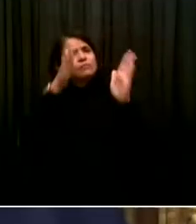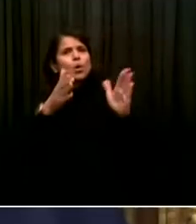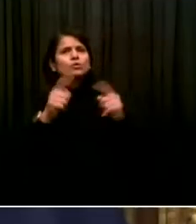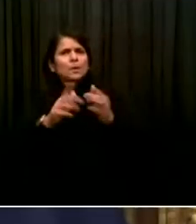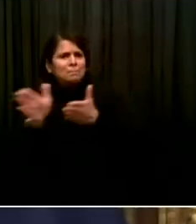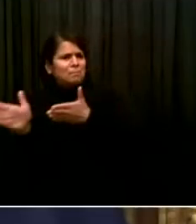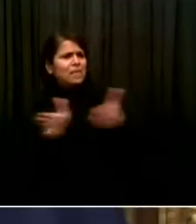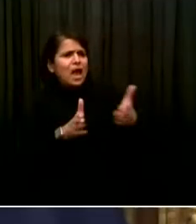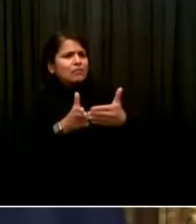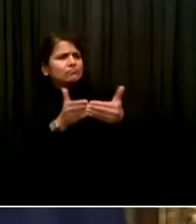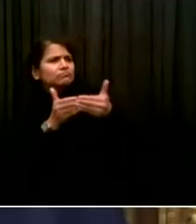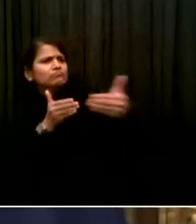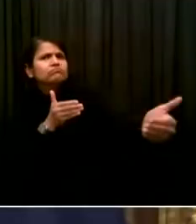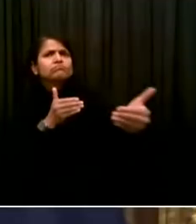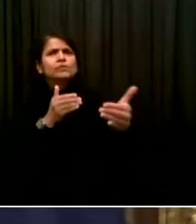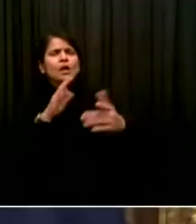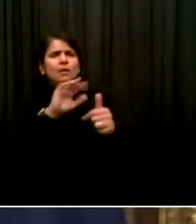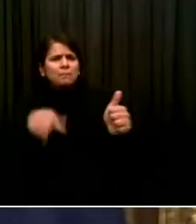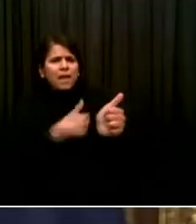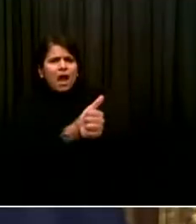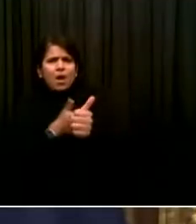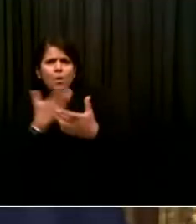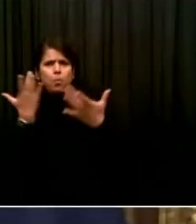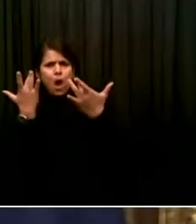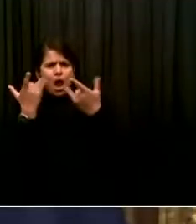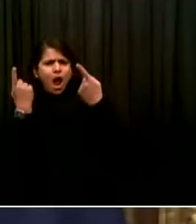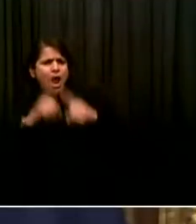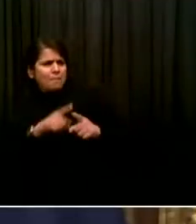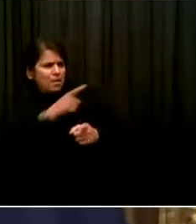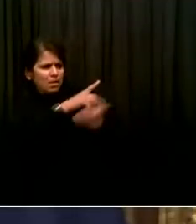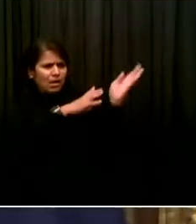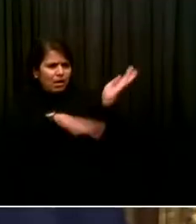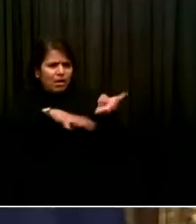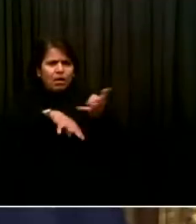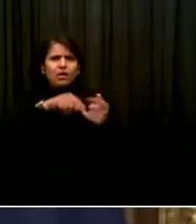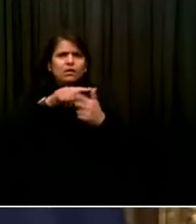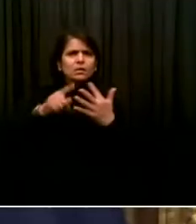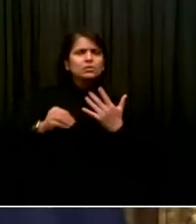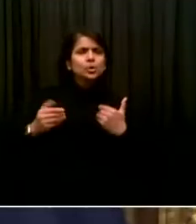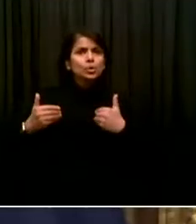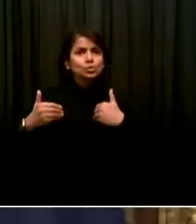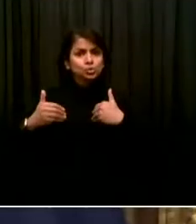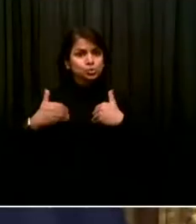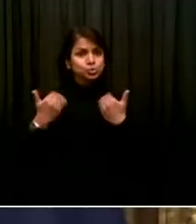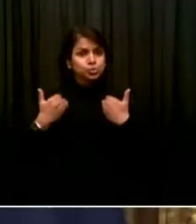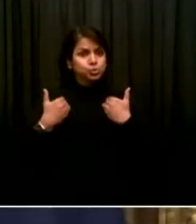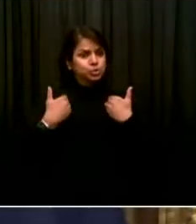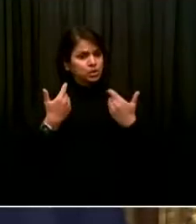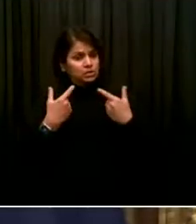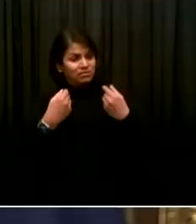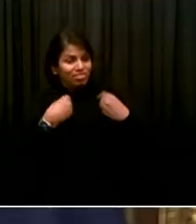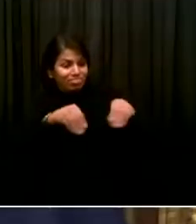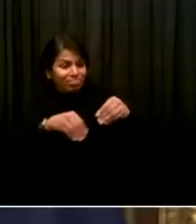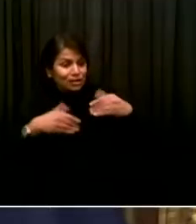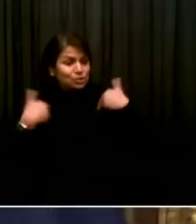WE MUST ADDRESS THE ROOT CAUSES OF THESE CHALLENGES AND HELP OUR YOUNG PEOPLE ON A BETTER PAH TLONG BEFORE THEY PICK